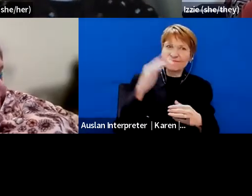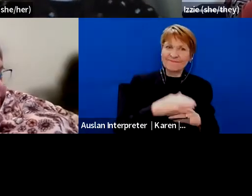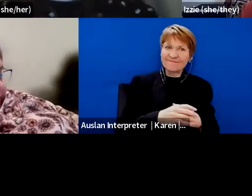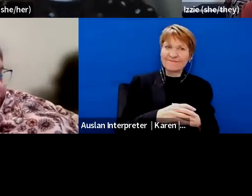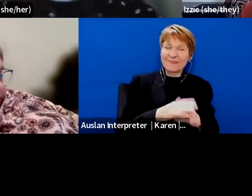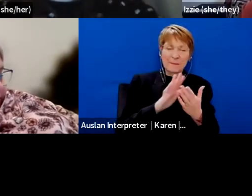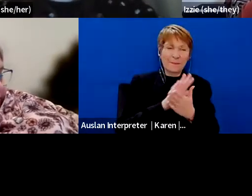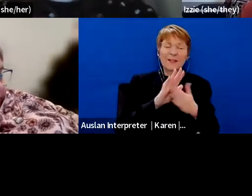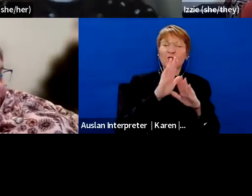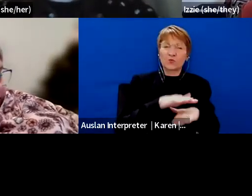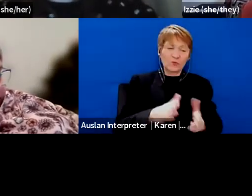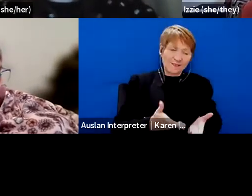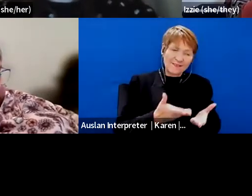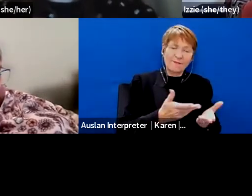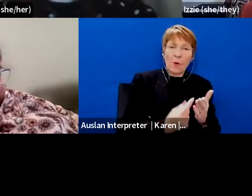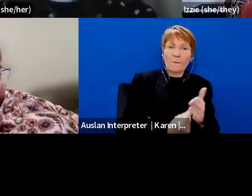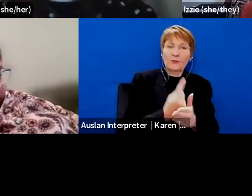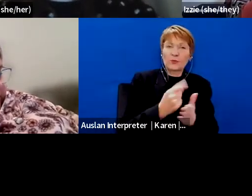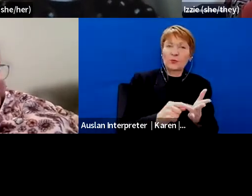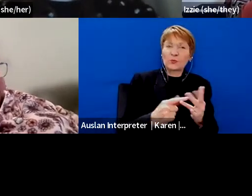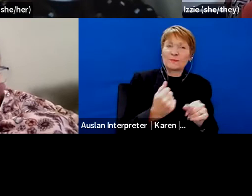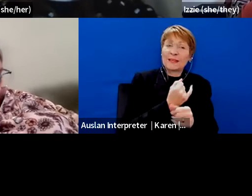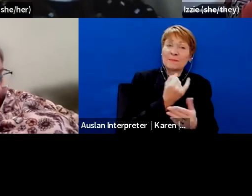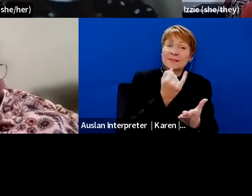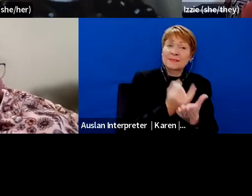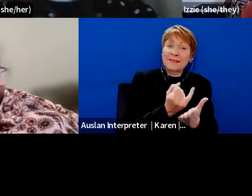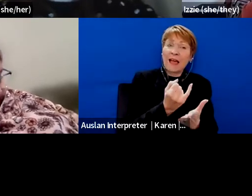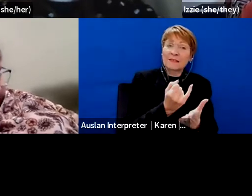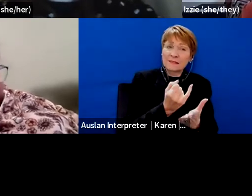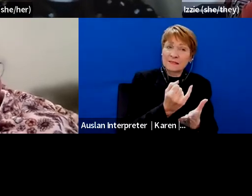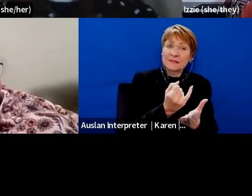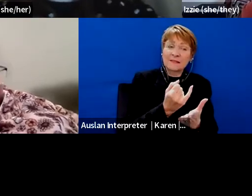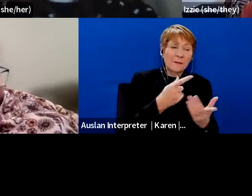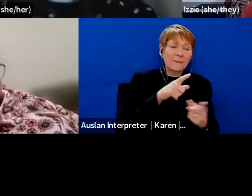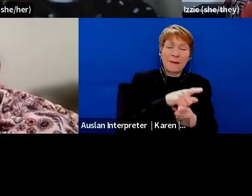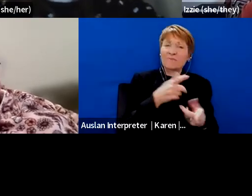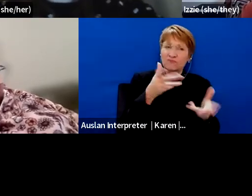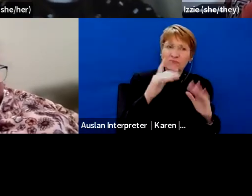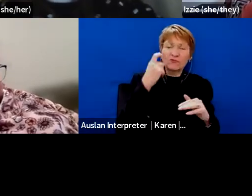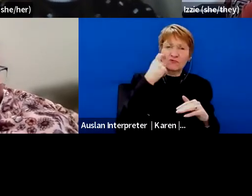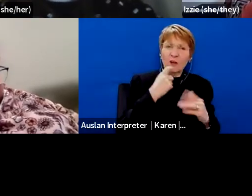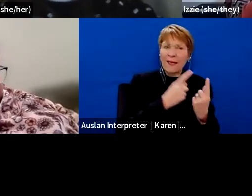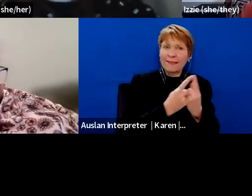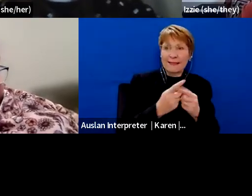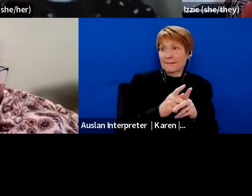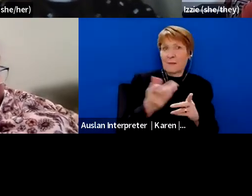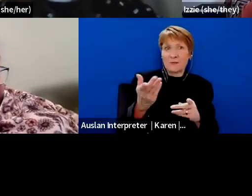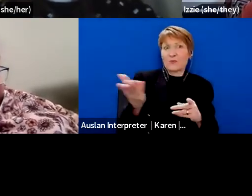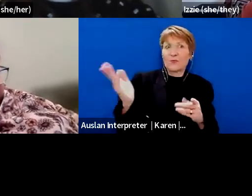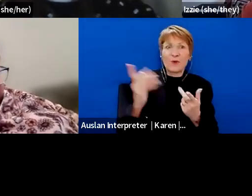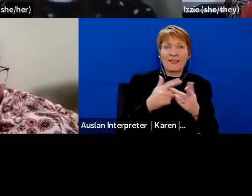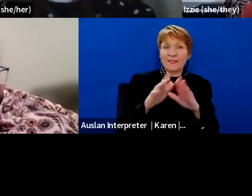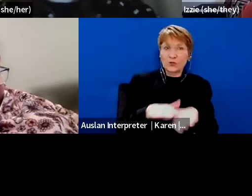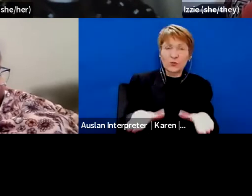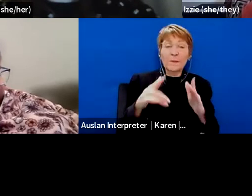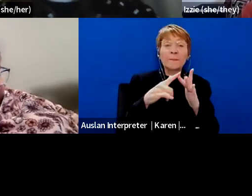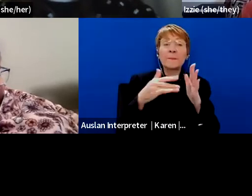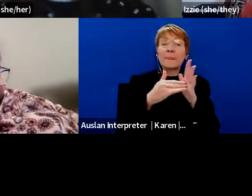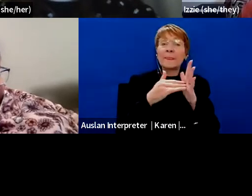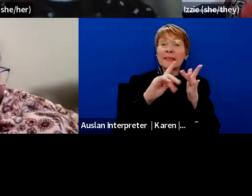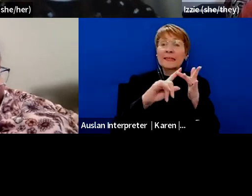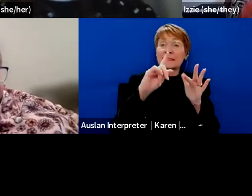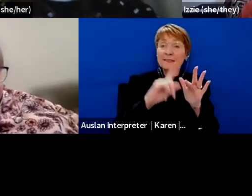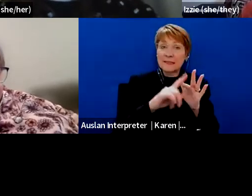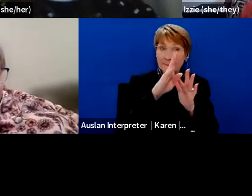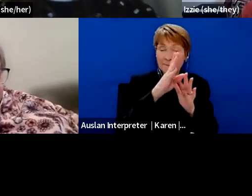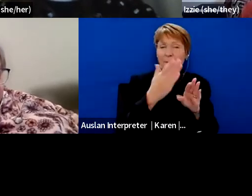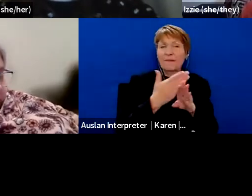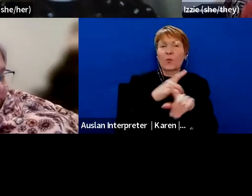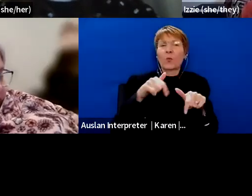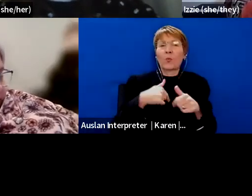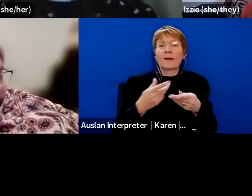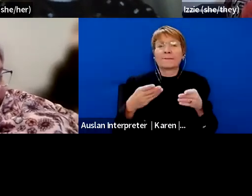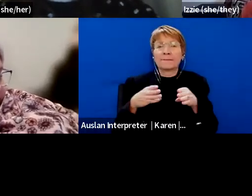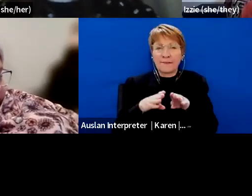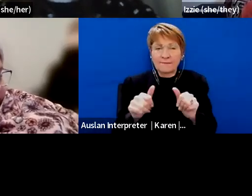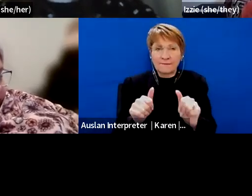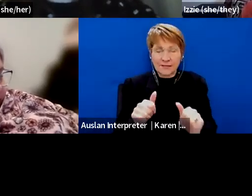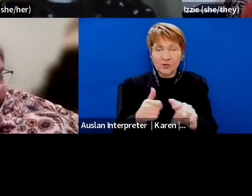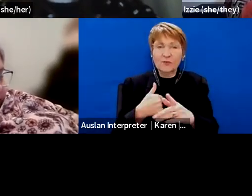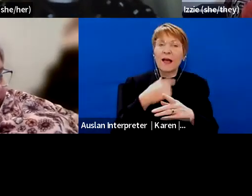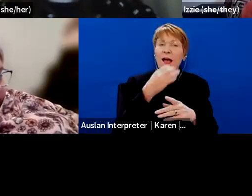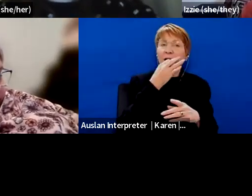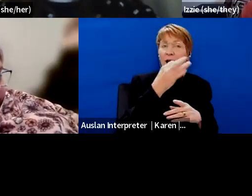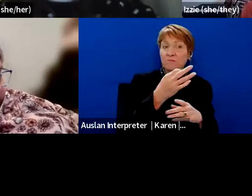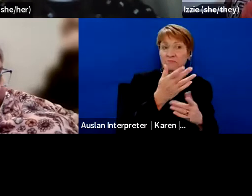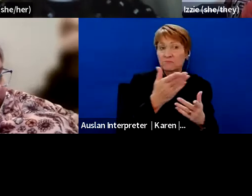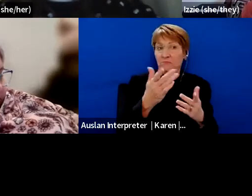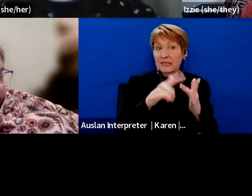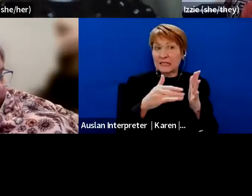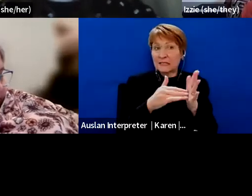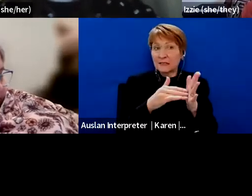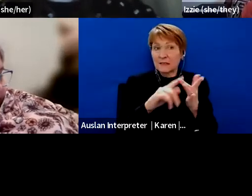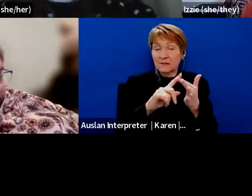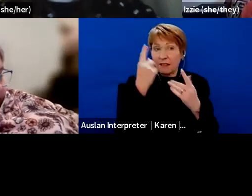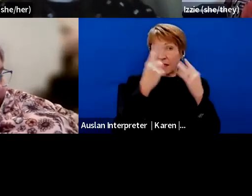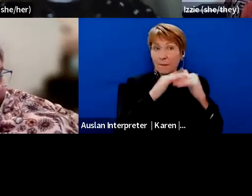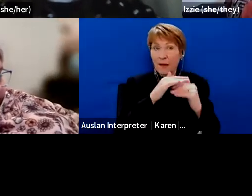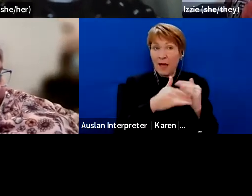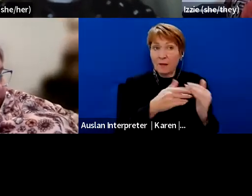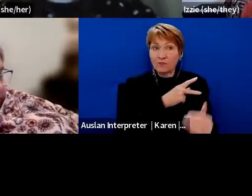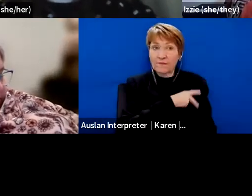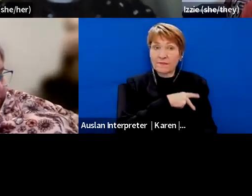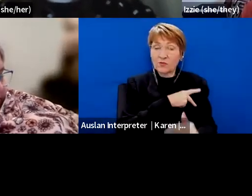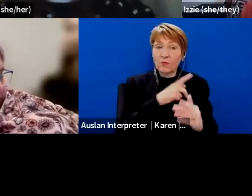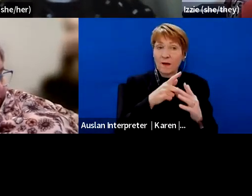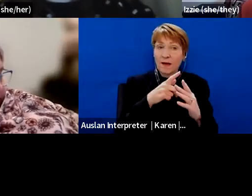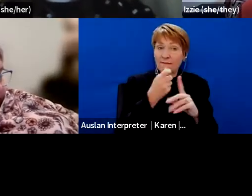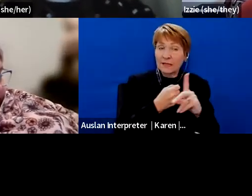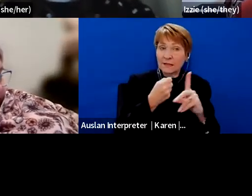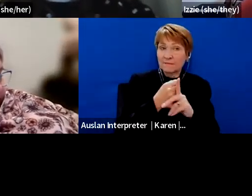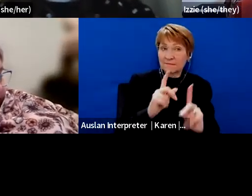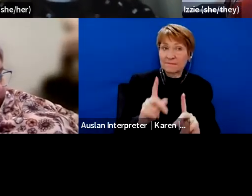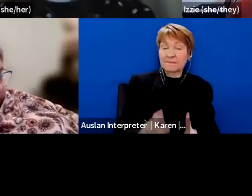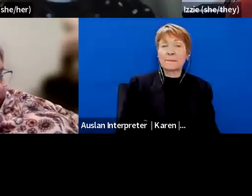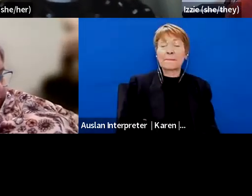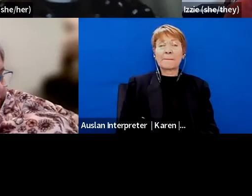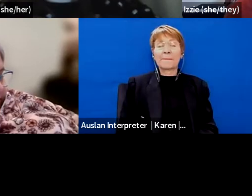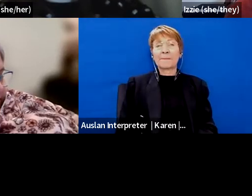So, children having that opportunity to make the same mistakes, eat the same amount of debt, as every other kid as well, and easy sorry just before we start to wrap up, I'm just wondering if you had any reflections on the professional advocate and question.